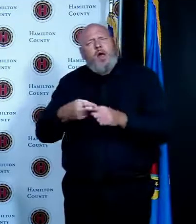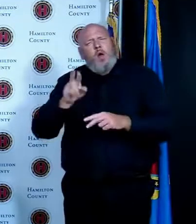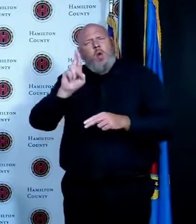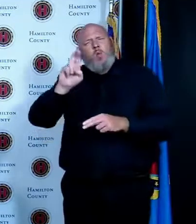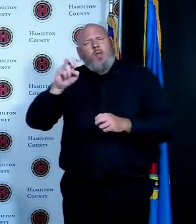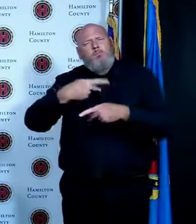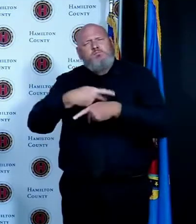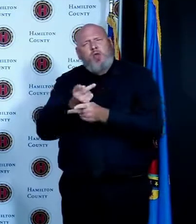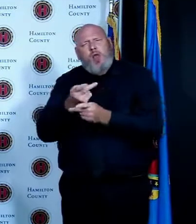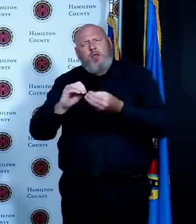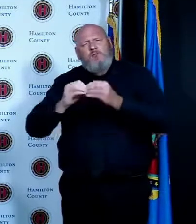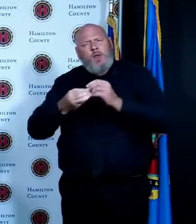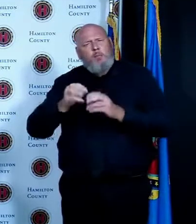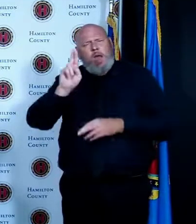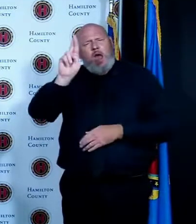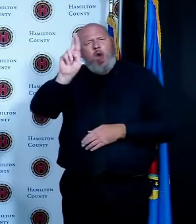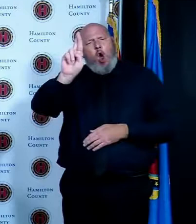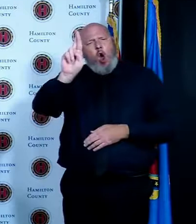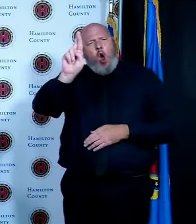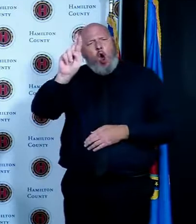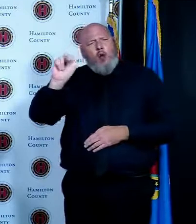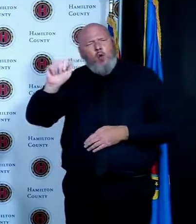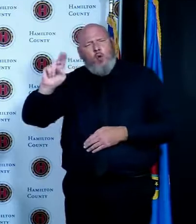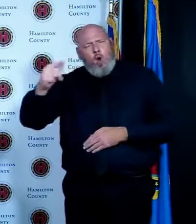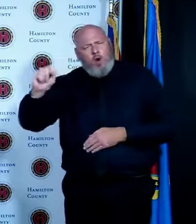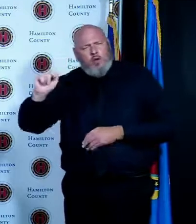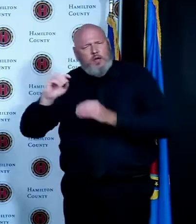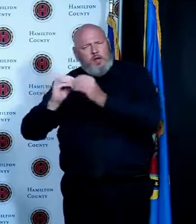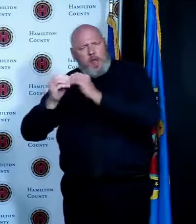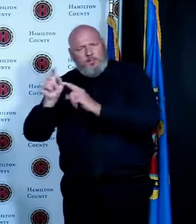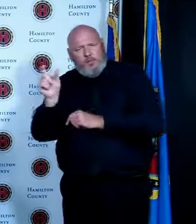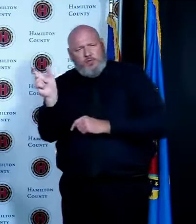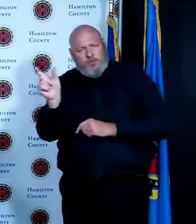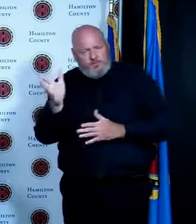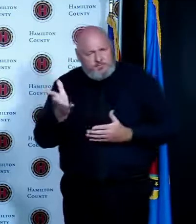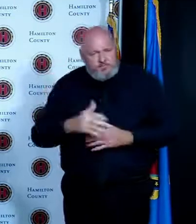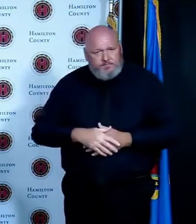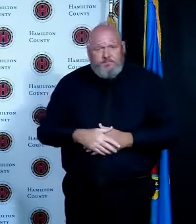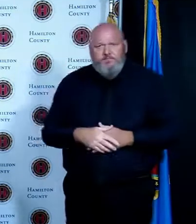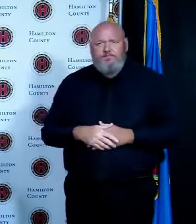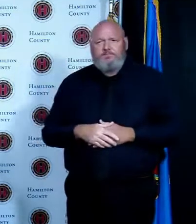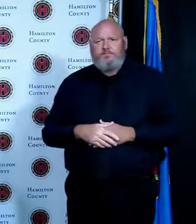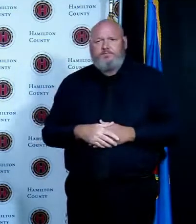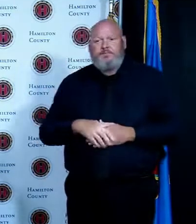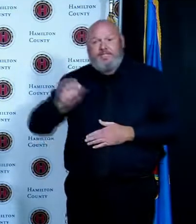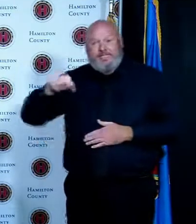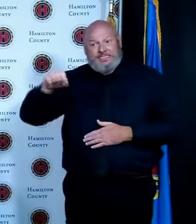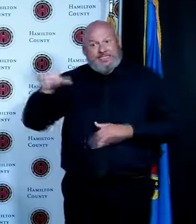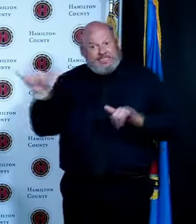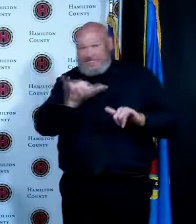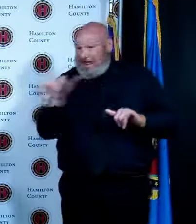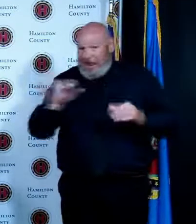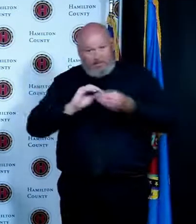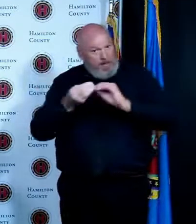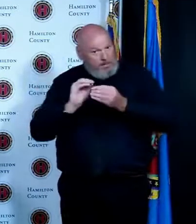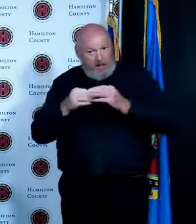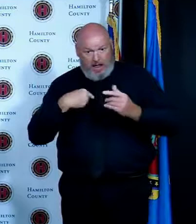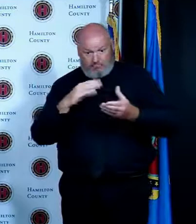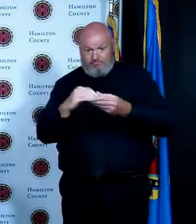State Health Director talk about yes they're all very similar and related but yes it is the same and for the region or for the county is